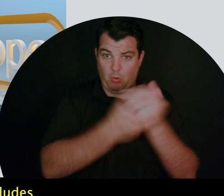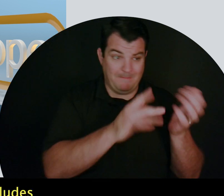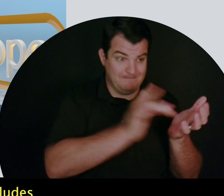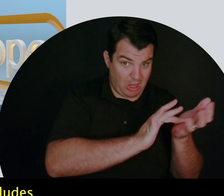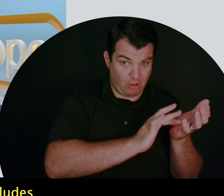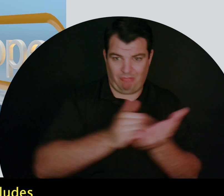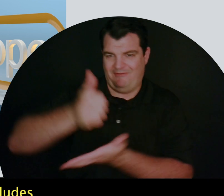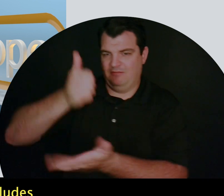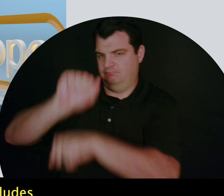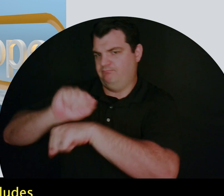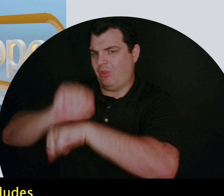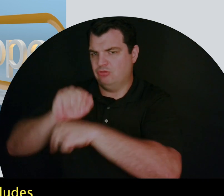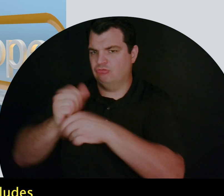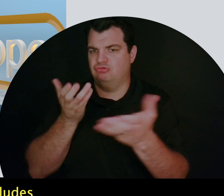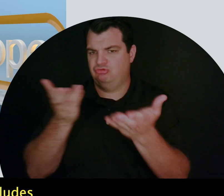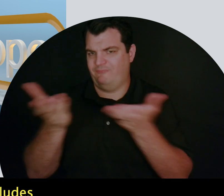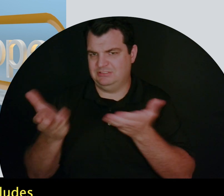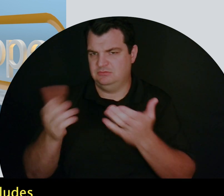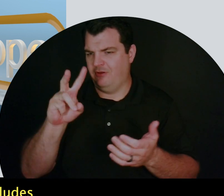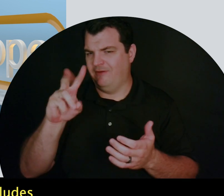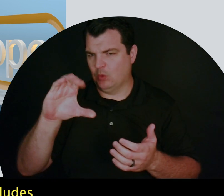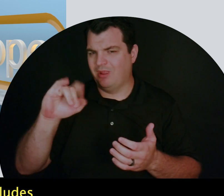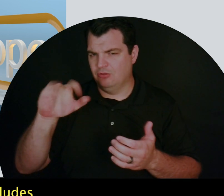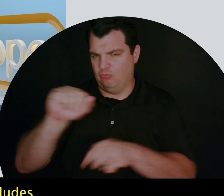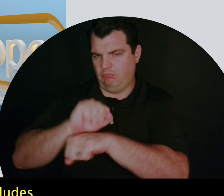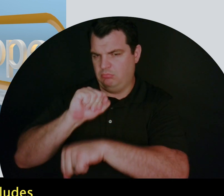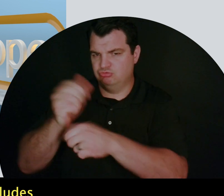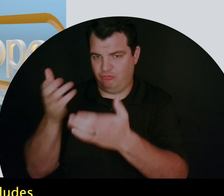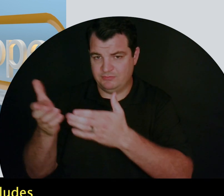Rehabilitation includes both medical and vocational services.